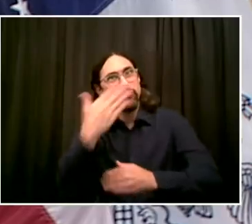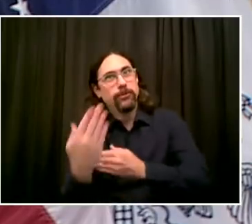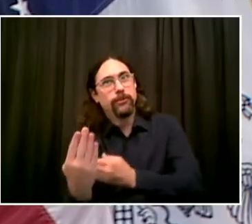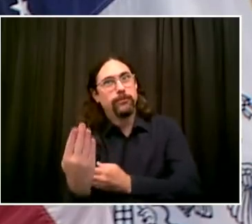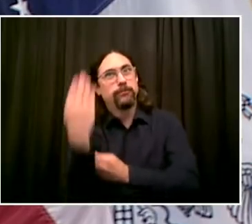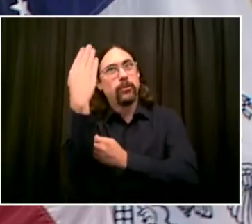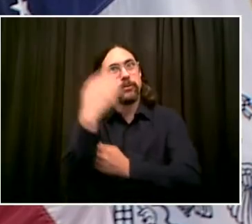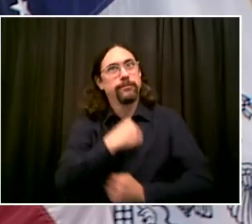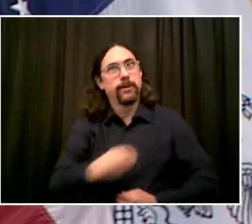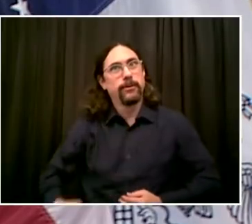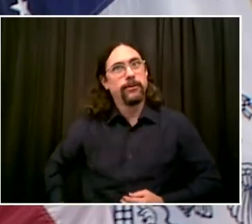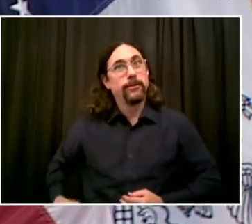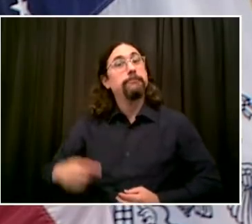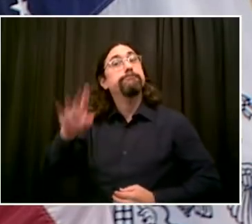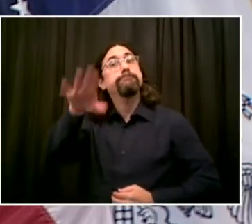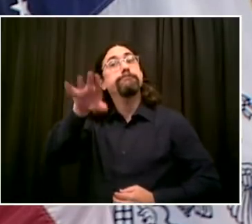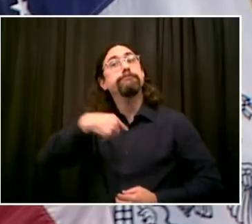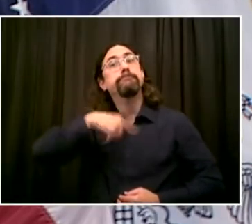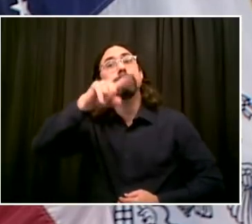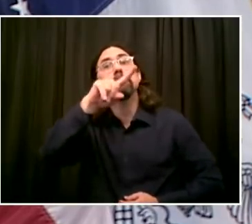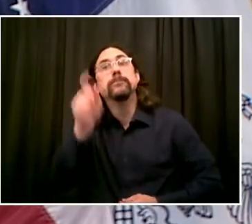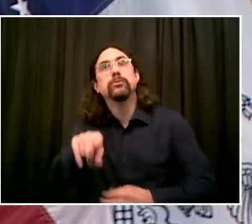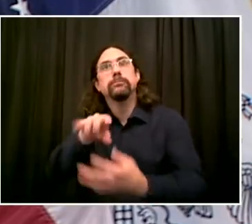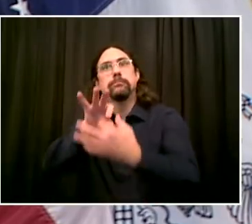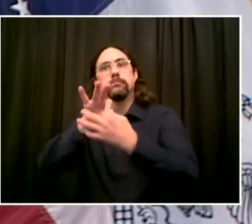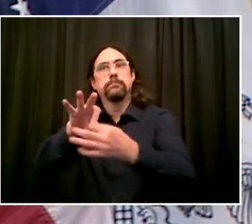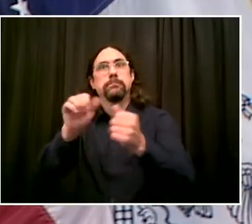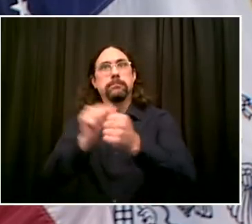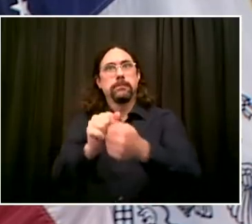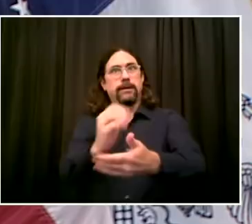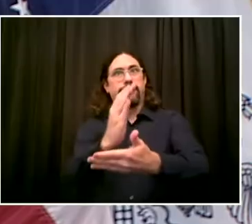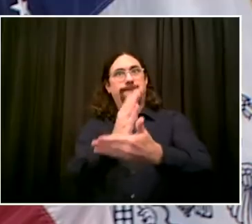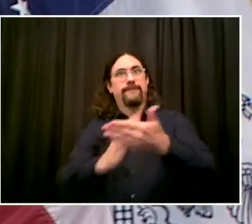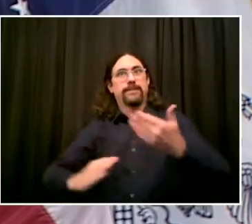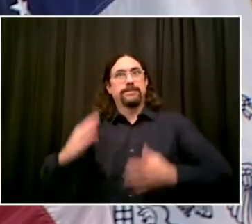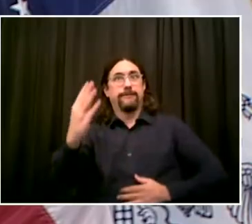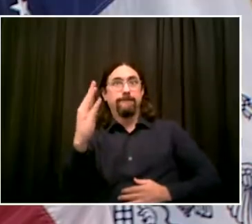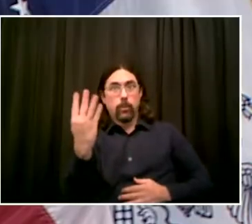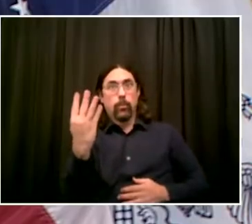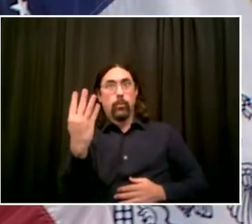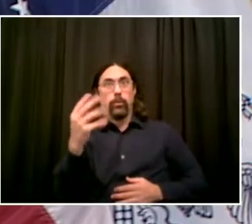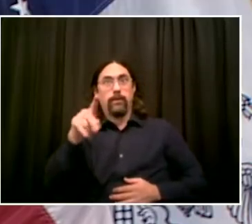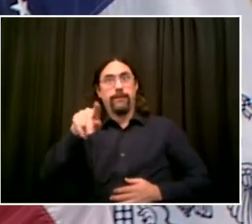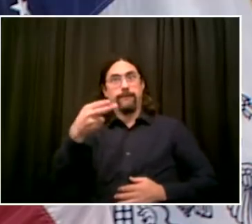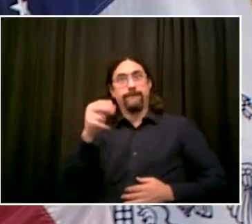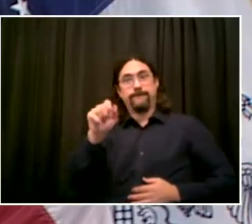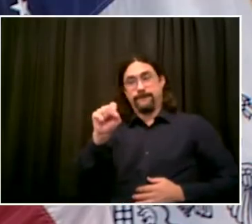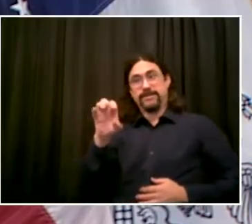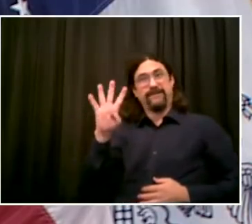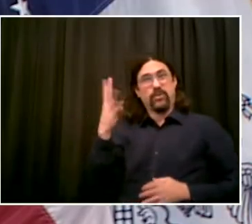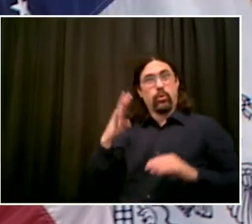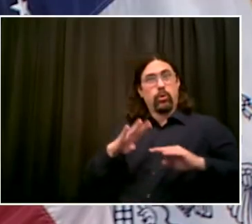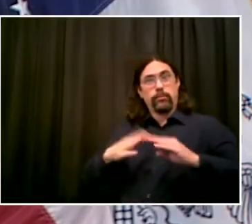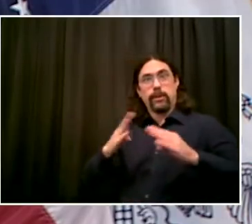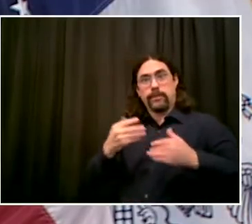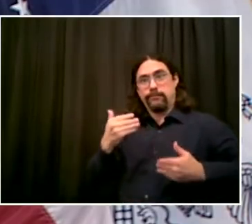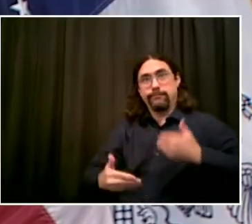CALL, MY FIRST QUETISON HAS TO WDOITH STAGE IV